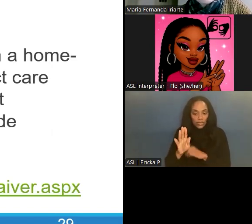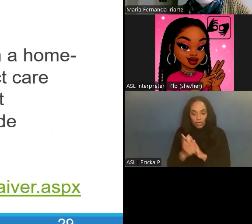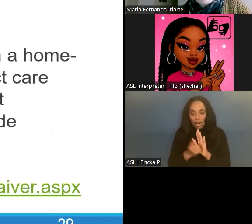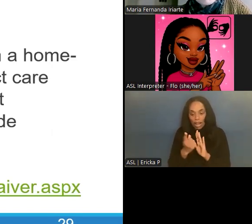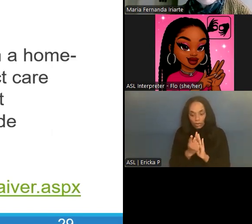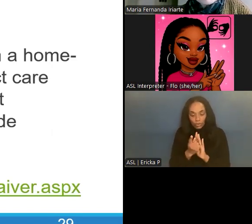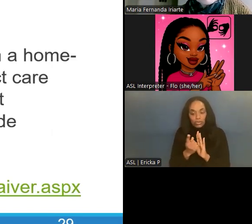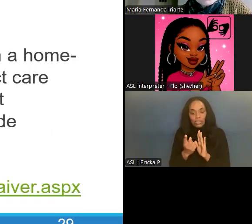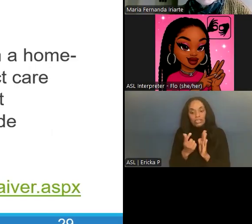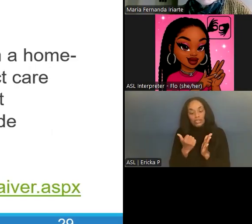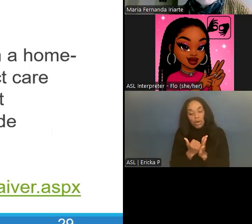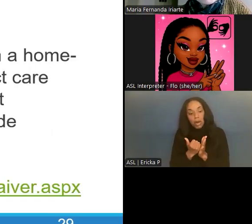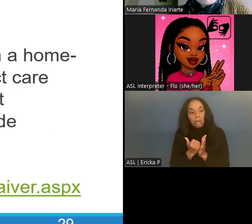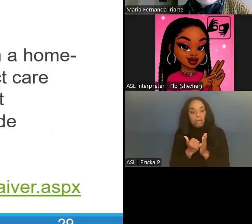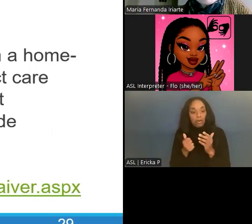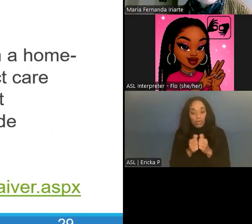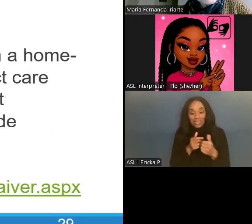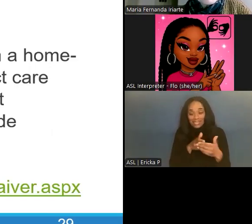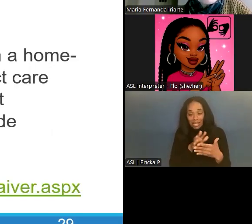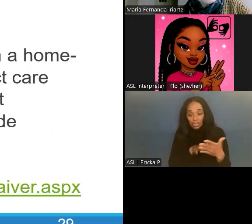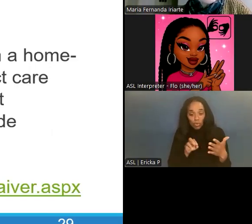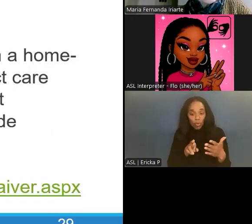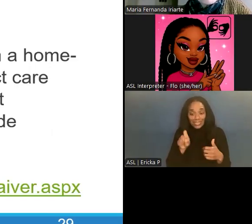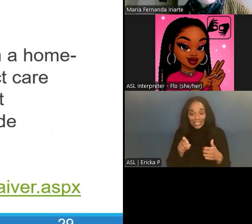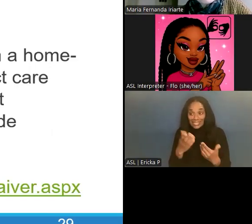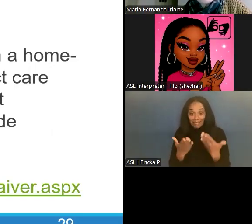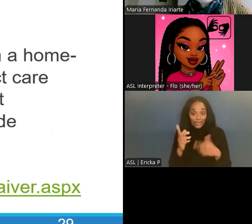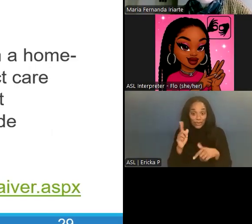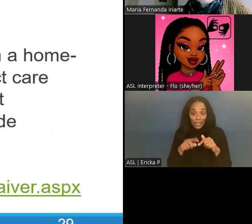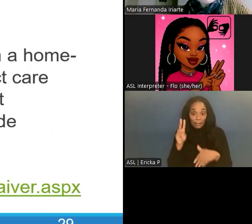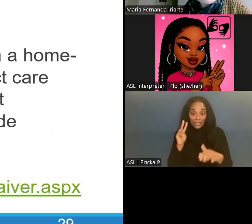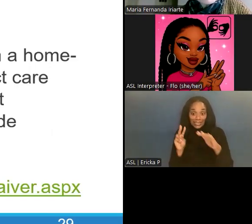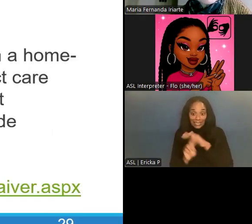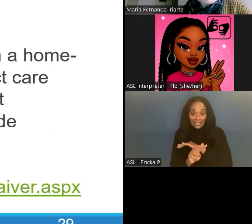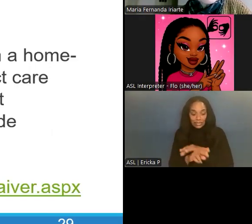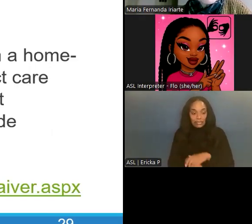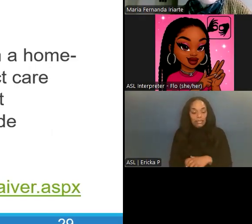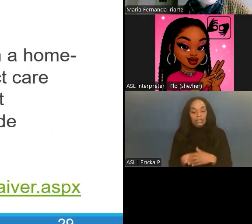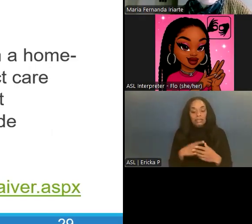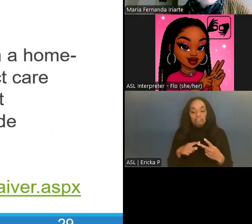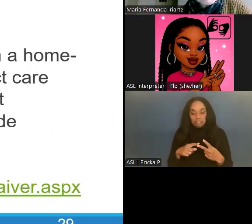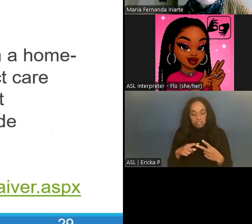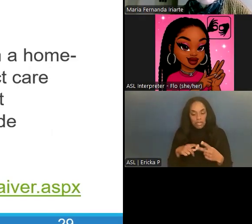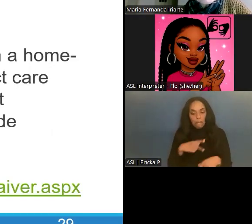with scheduled or unpredictable needs. They have personal care services, tour services.